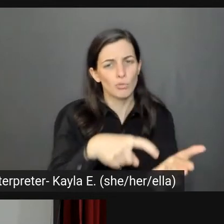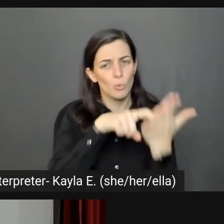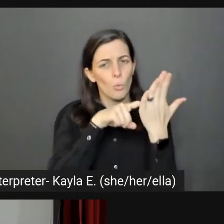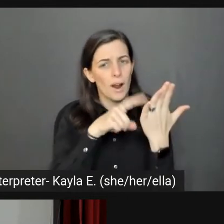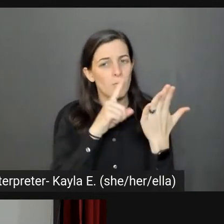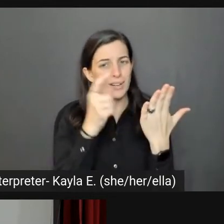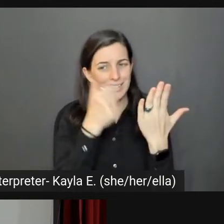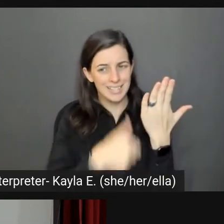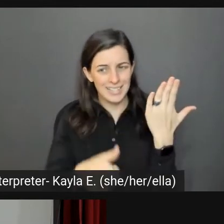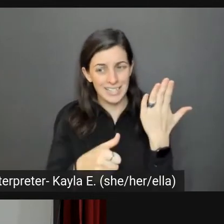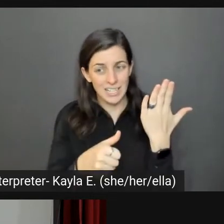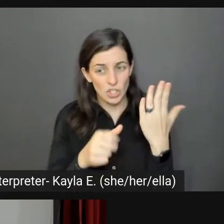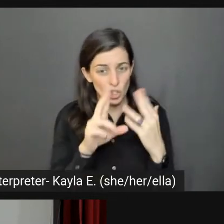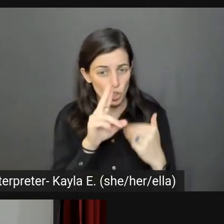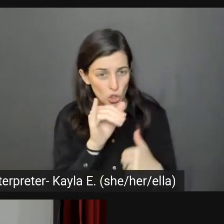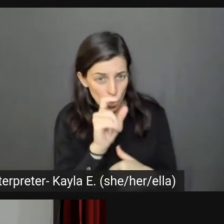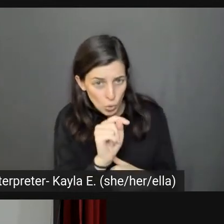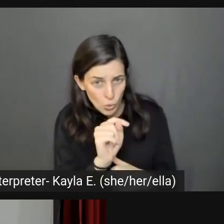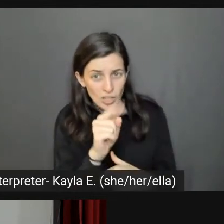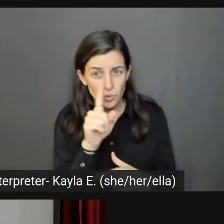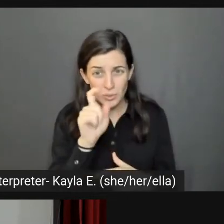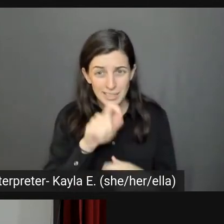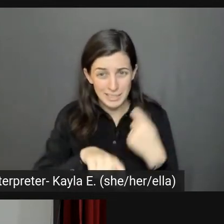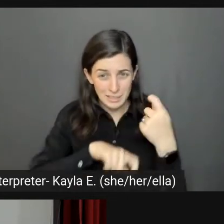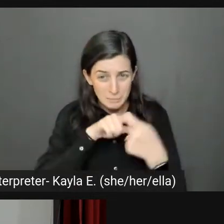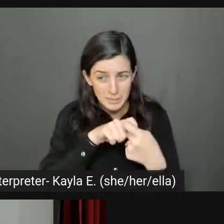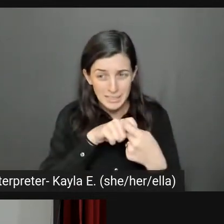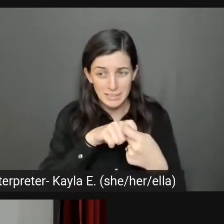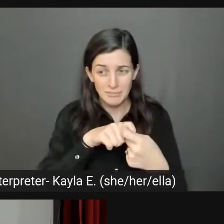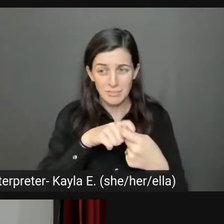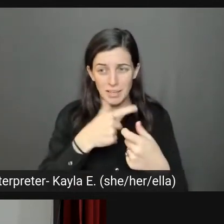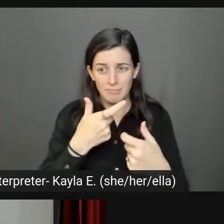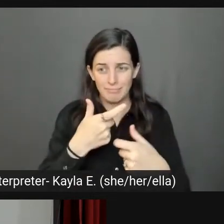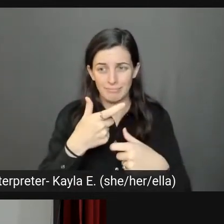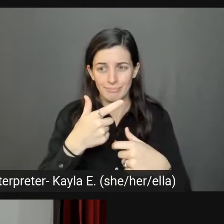Do you need to specify an entire test path, starting, ending point, et cetera?